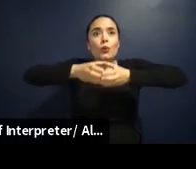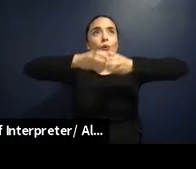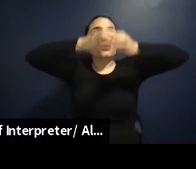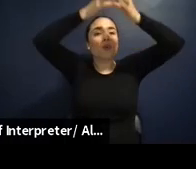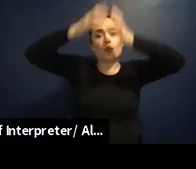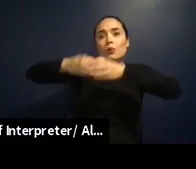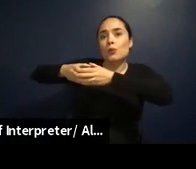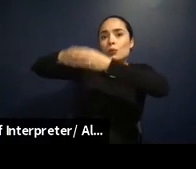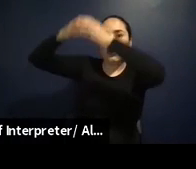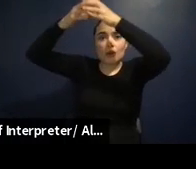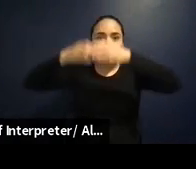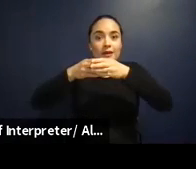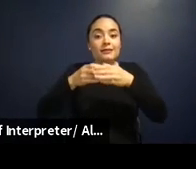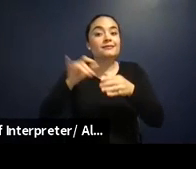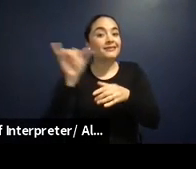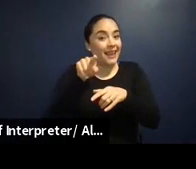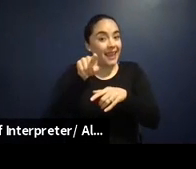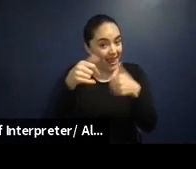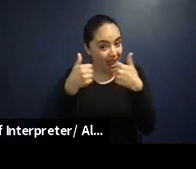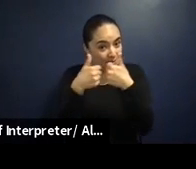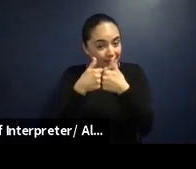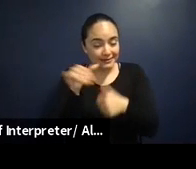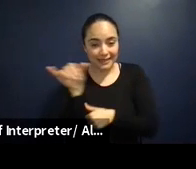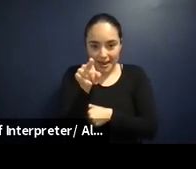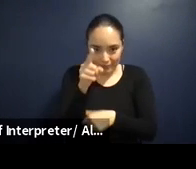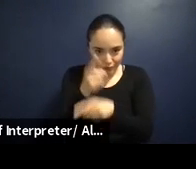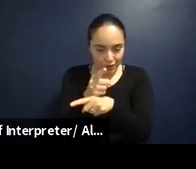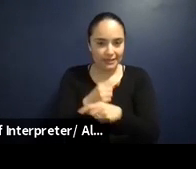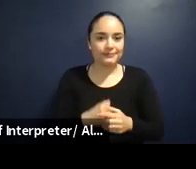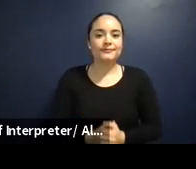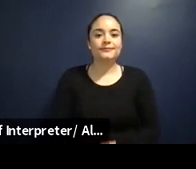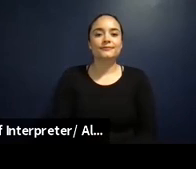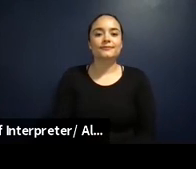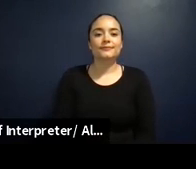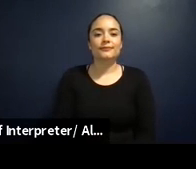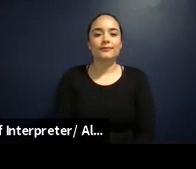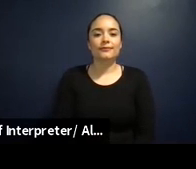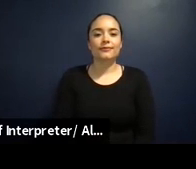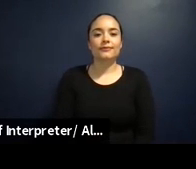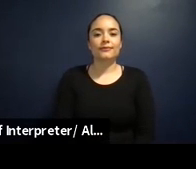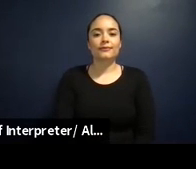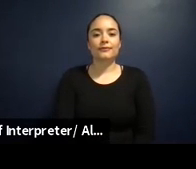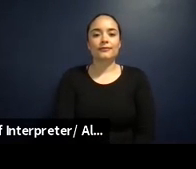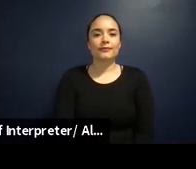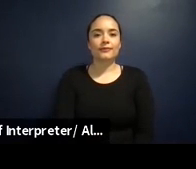that's very accurate. [Sarah]: That is so neat. [Kim]: Oh, and that's a cool rock you have right beside it. That's